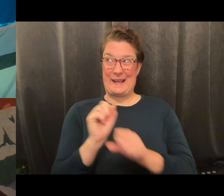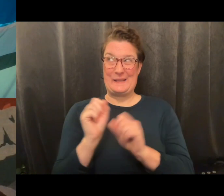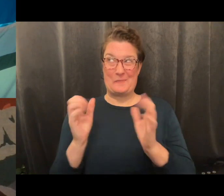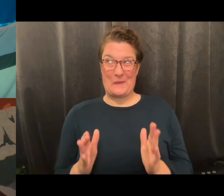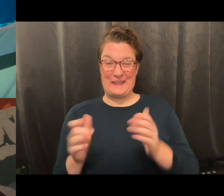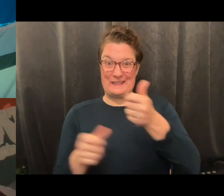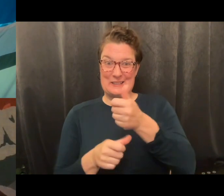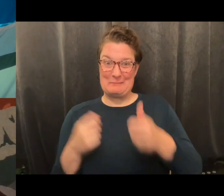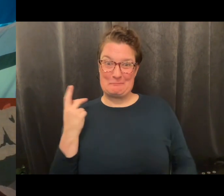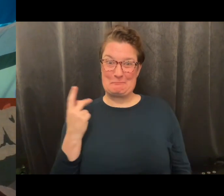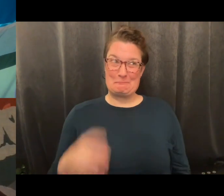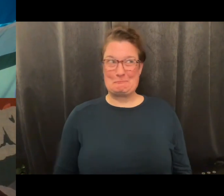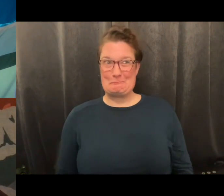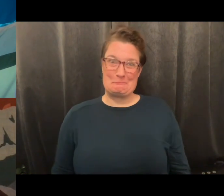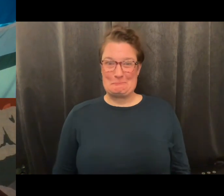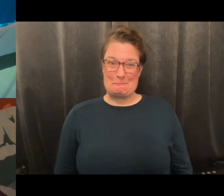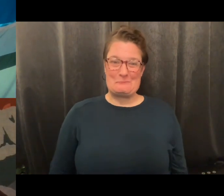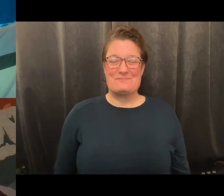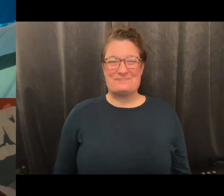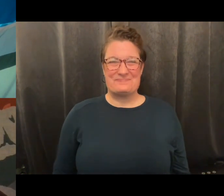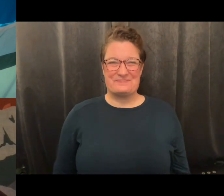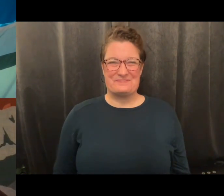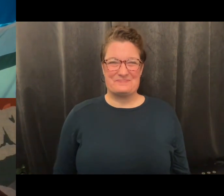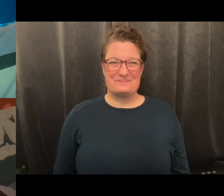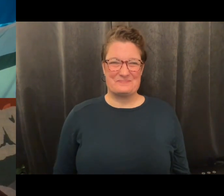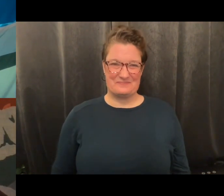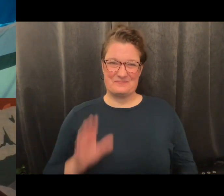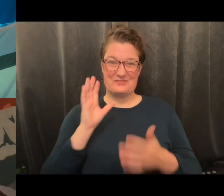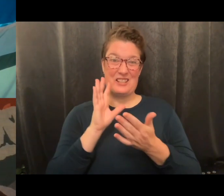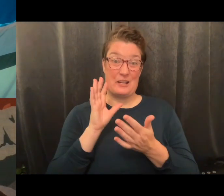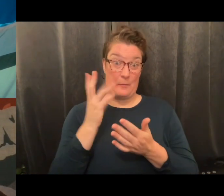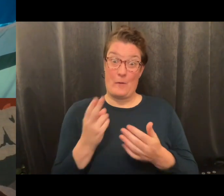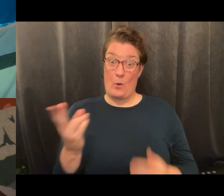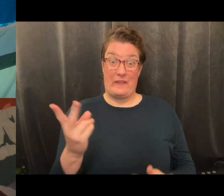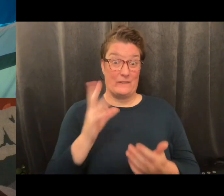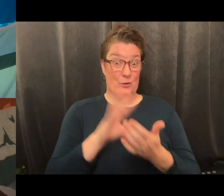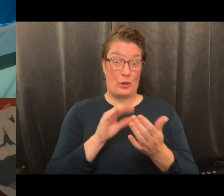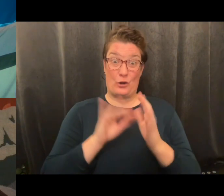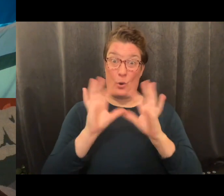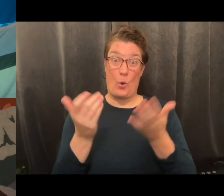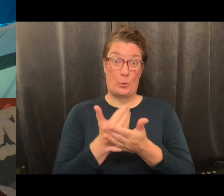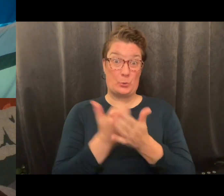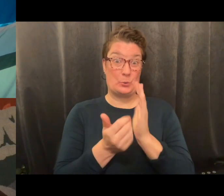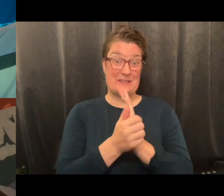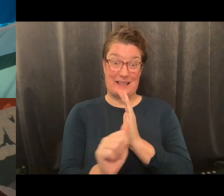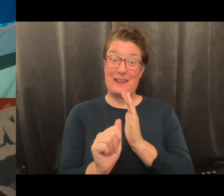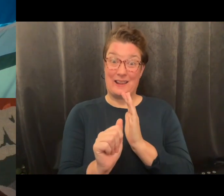a whole, both of you learned a whole new skill set with this. Nomy: Yeah. Yeah. So. We'll keep the Patreon open.